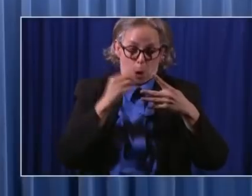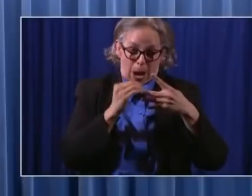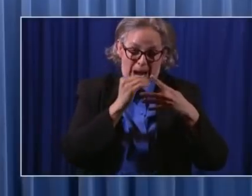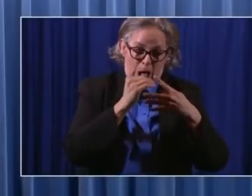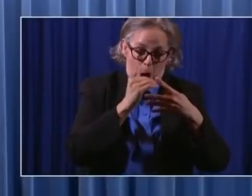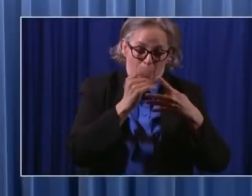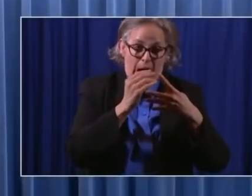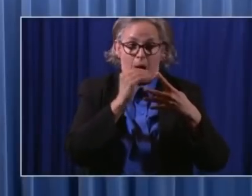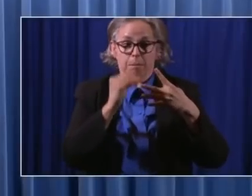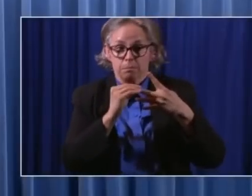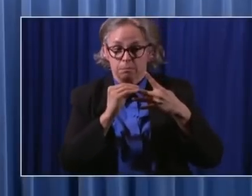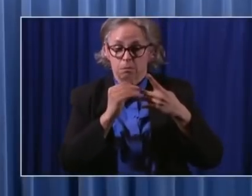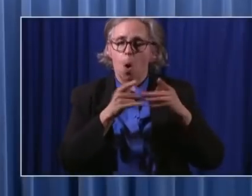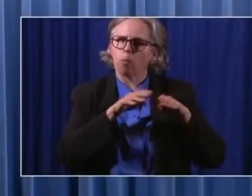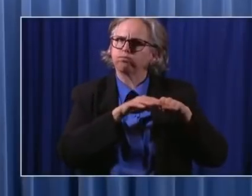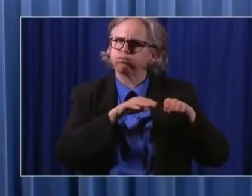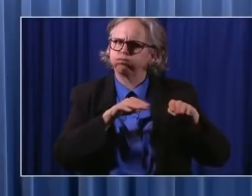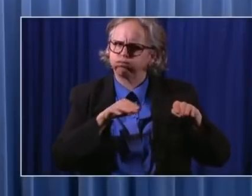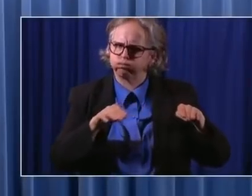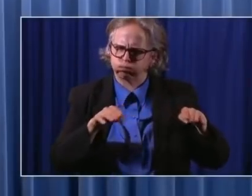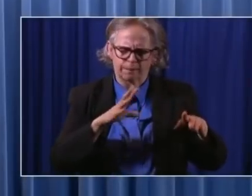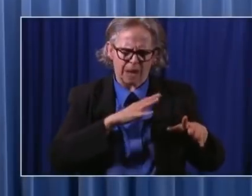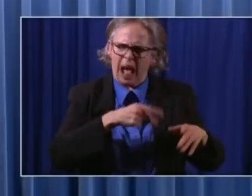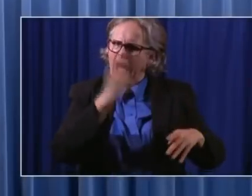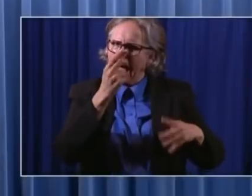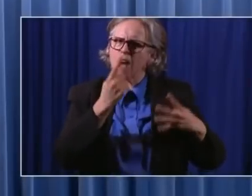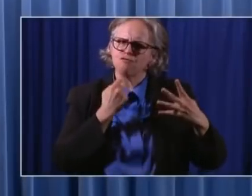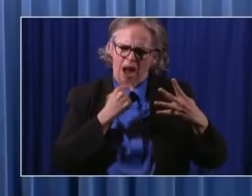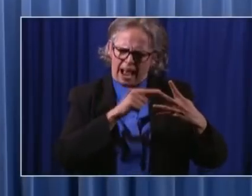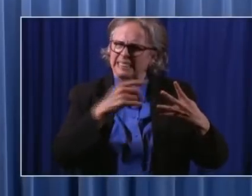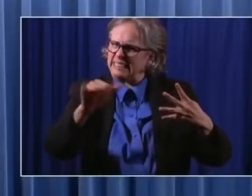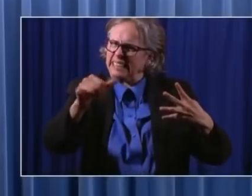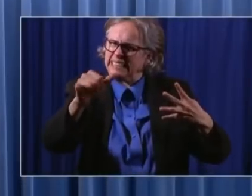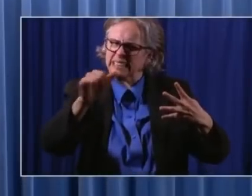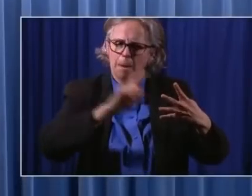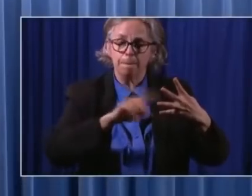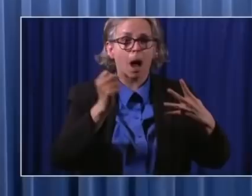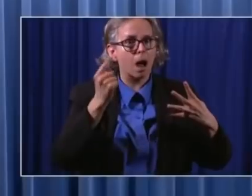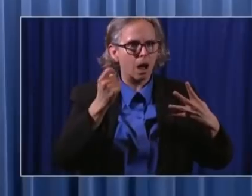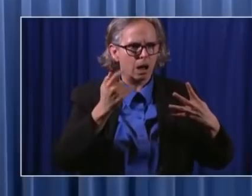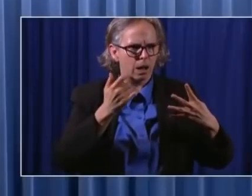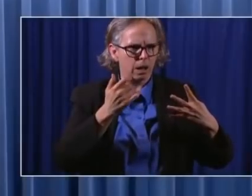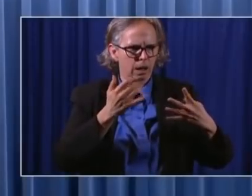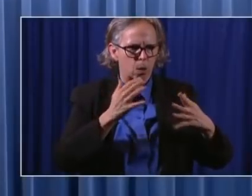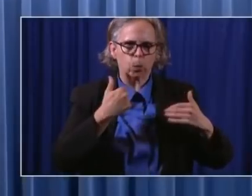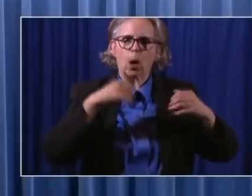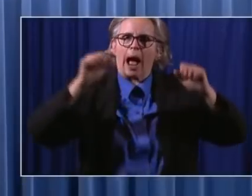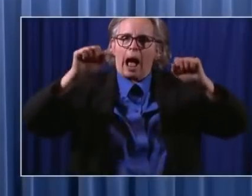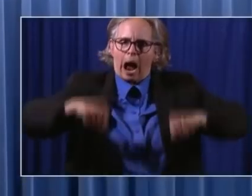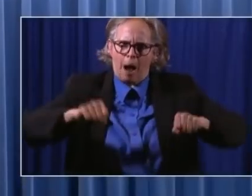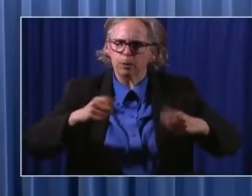NOW BE APPROACHING, I'M NOT SURE IT'S QUITE THERE, MAYBE APPROACHING A PLATEAU.